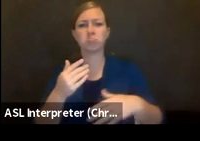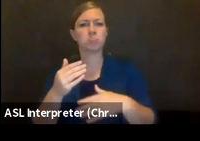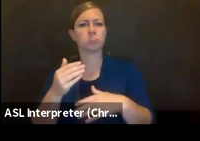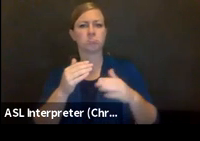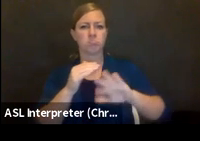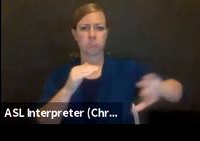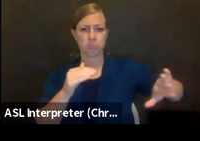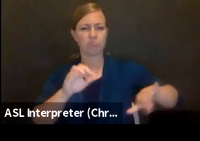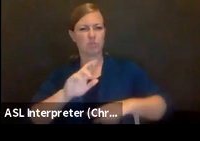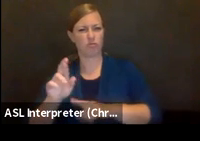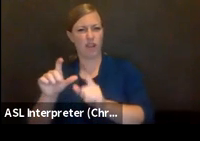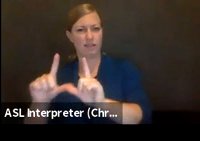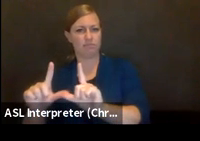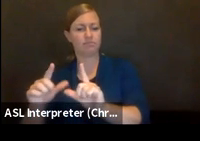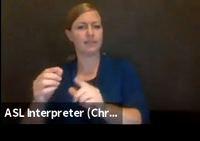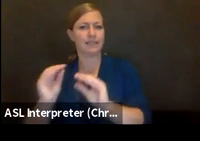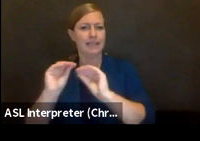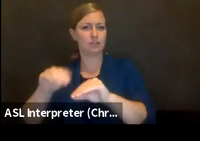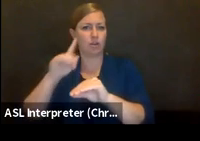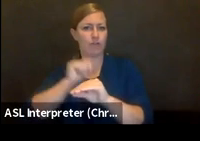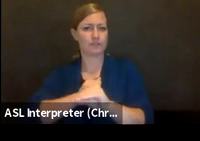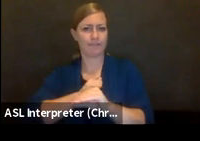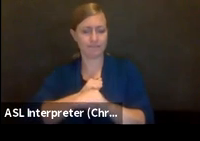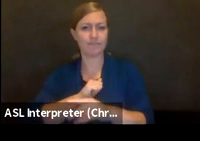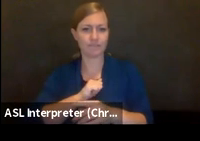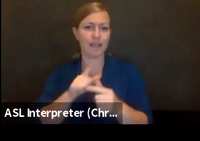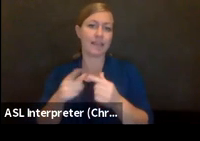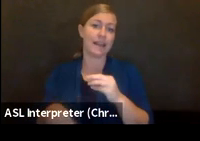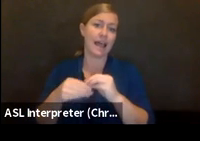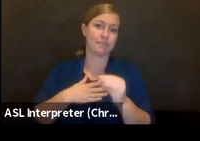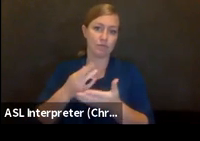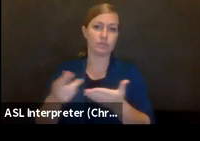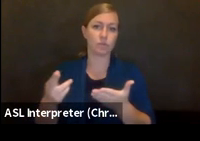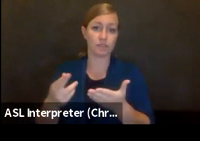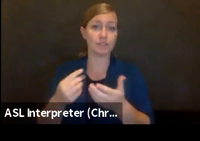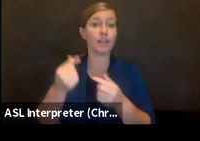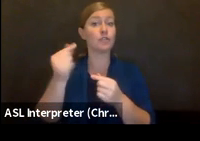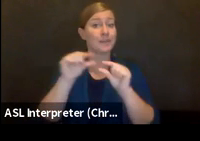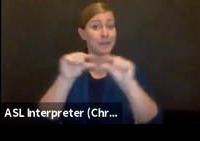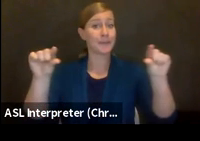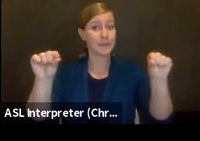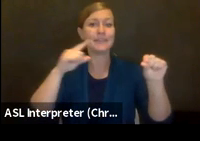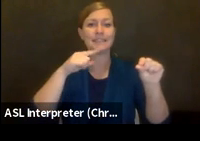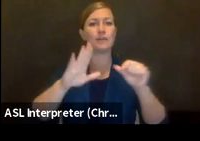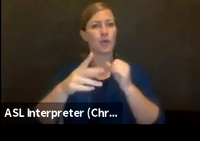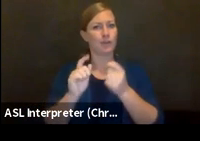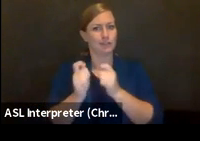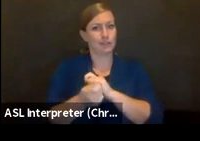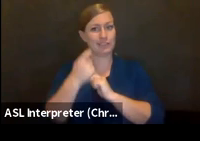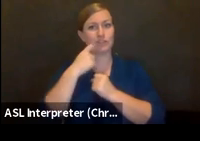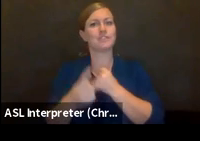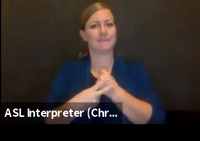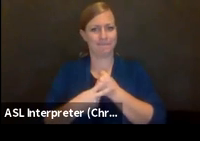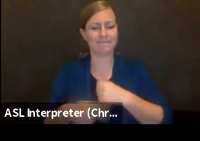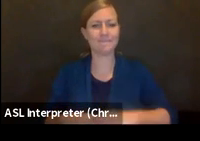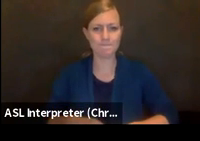ESD 189 - Amy Colburn: And then add to my resources which it was already there, but it will tell you that your changes have been saved. So now I'm going to go back into resources.